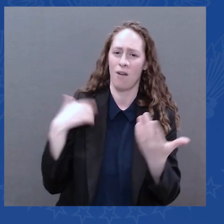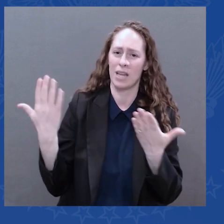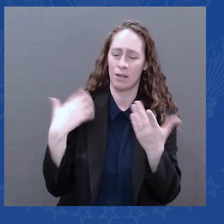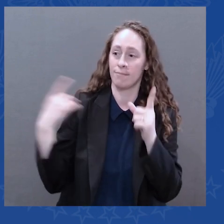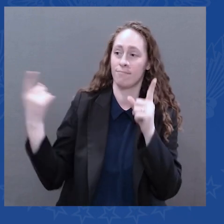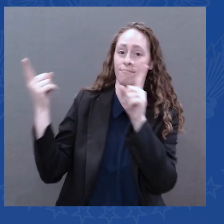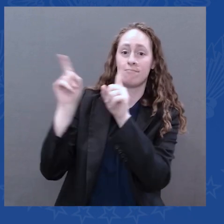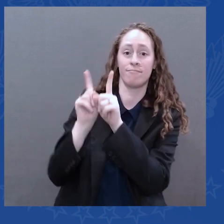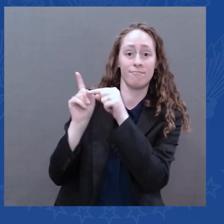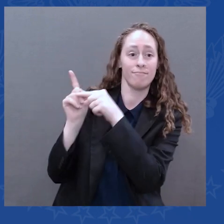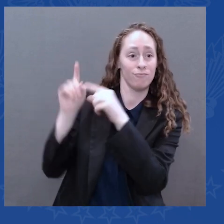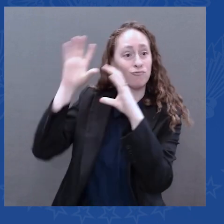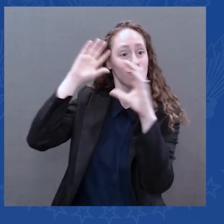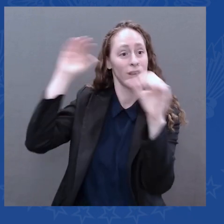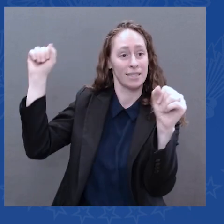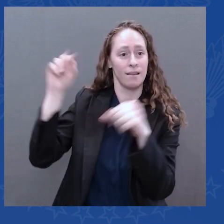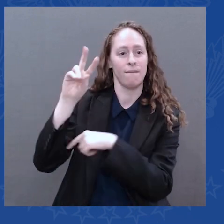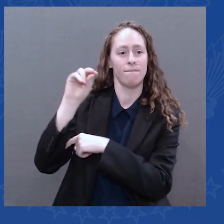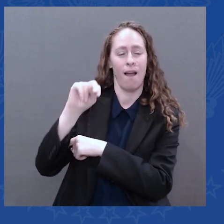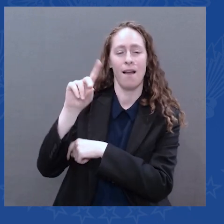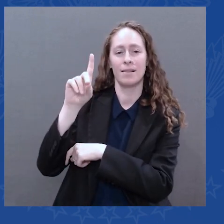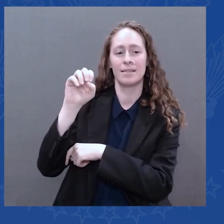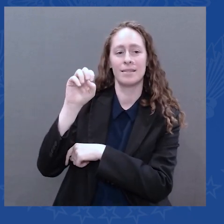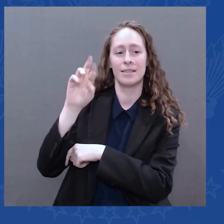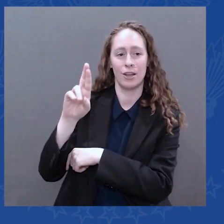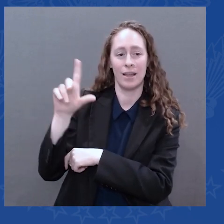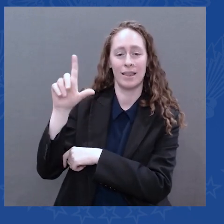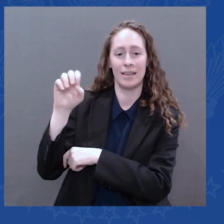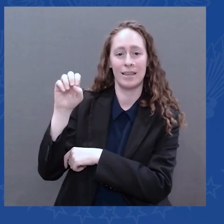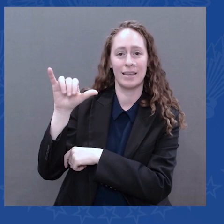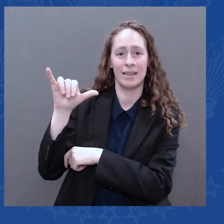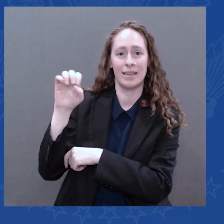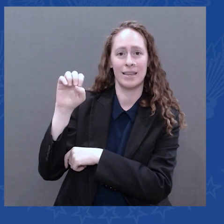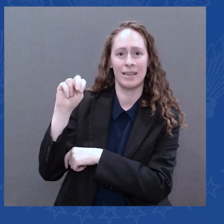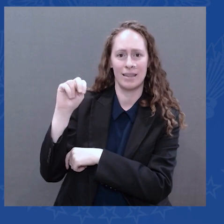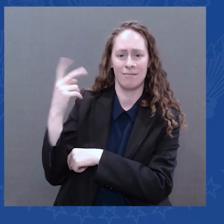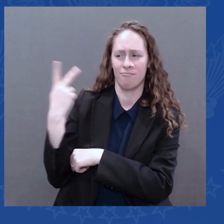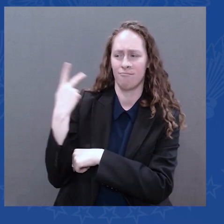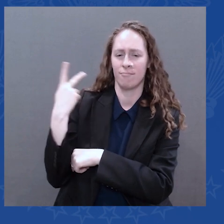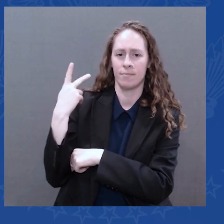as we announce a new groundbreaking initiative between the European Union and the United States.